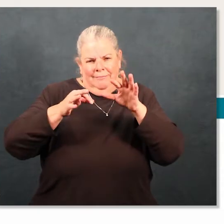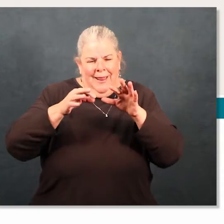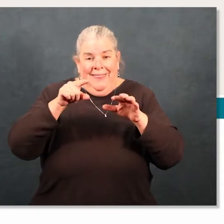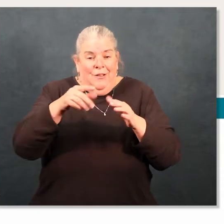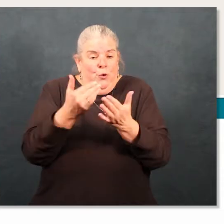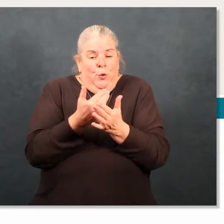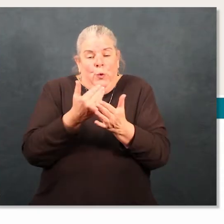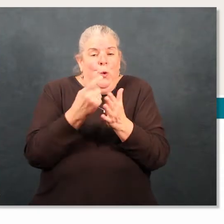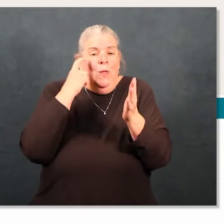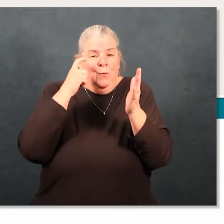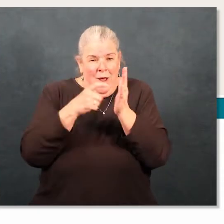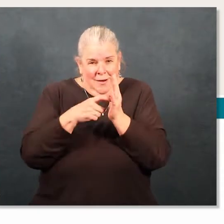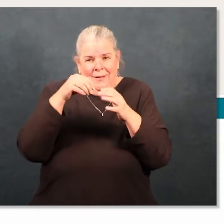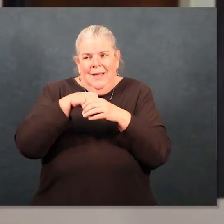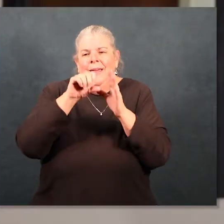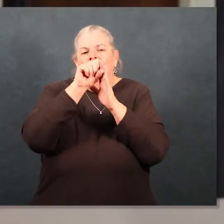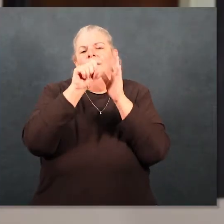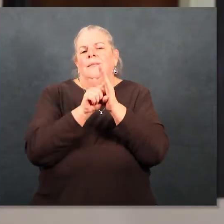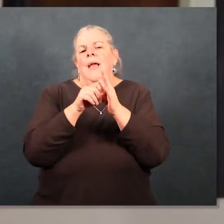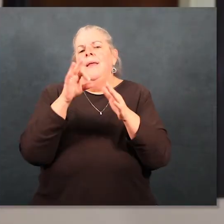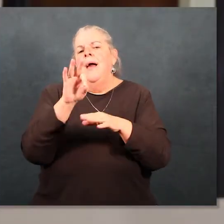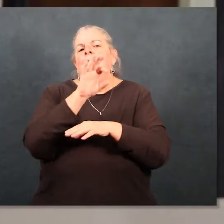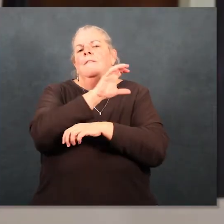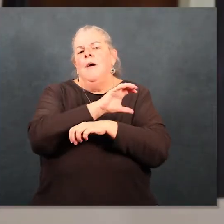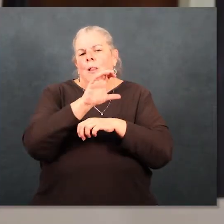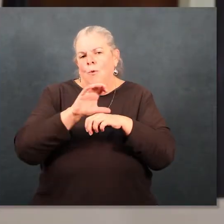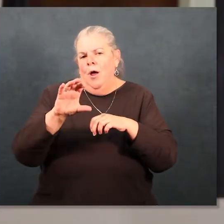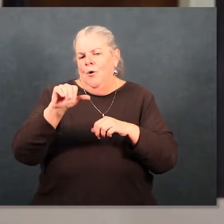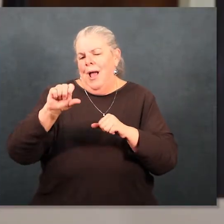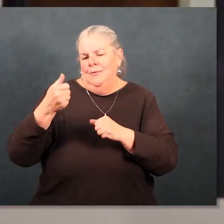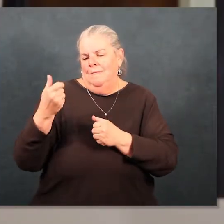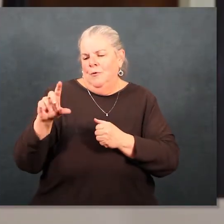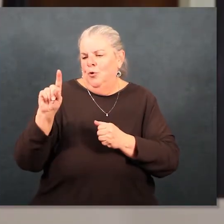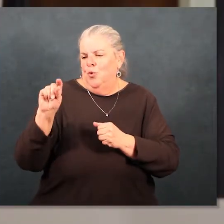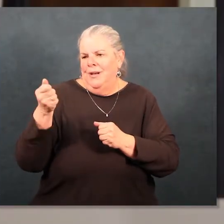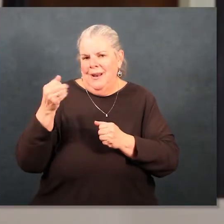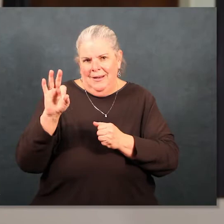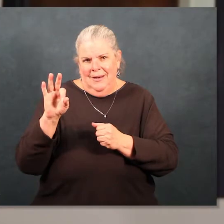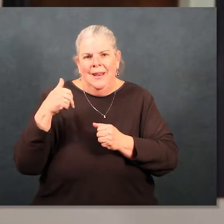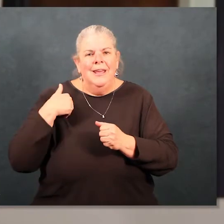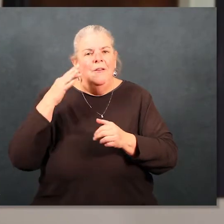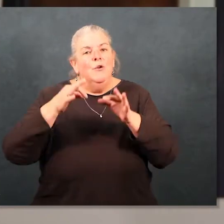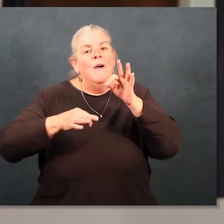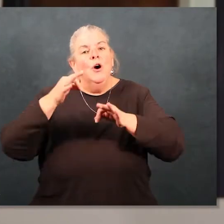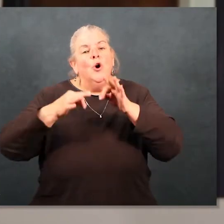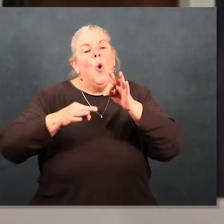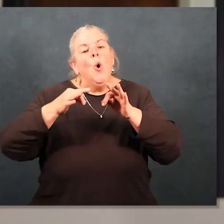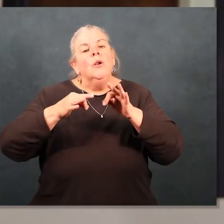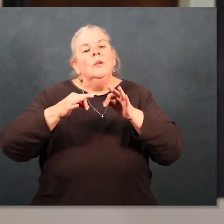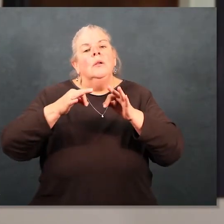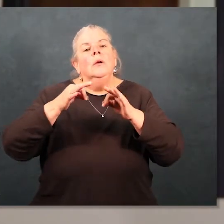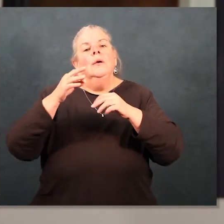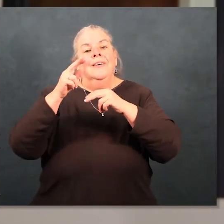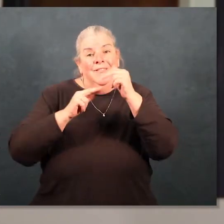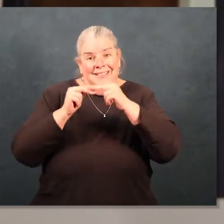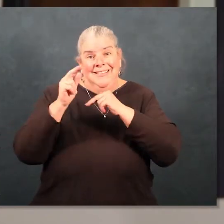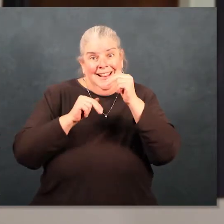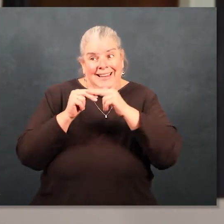in the State of Colorado as of 2019. So if you have a court facility dog, you can actually take that dog